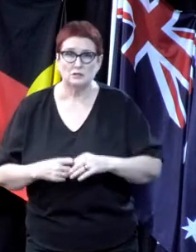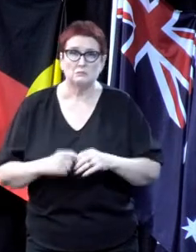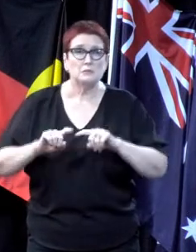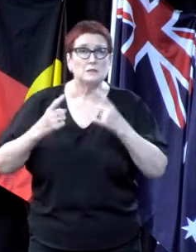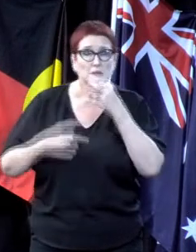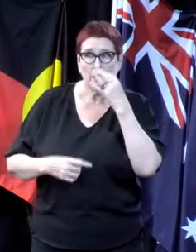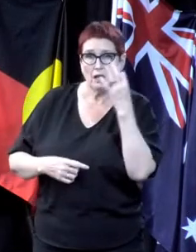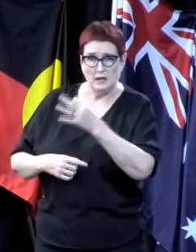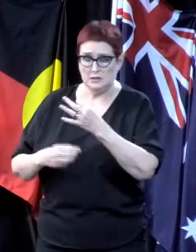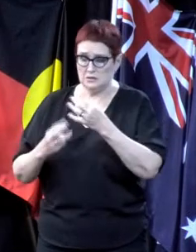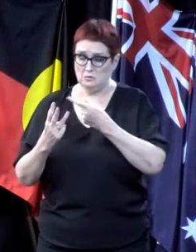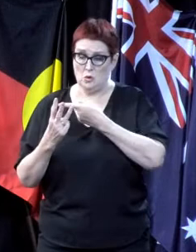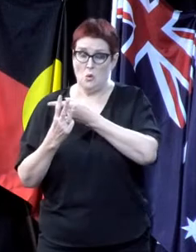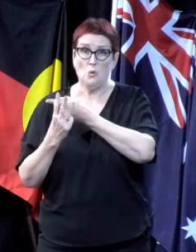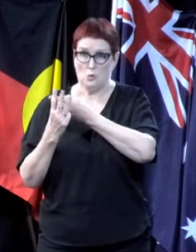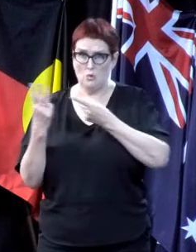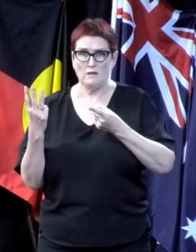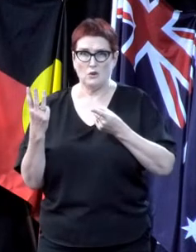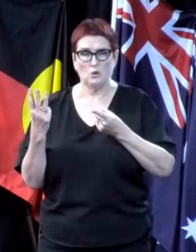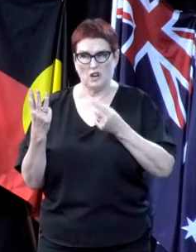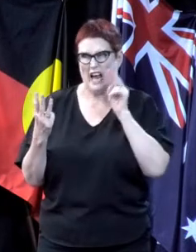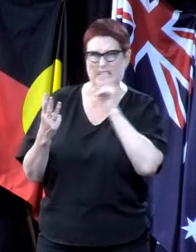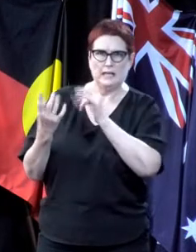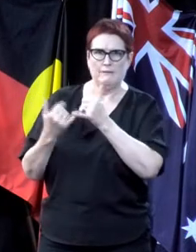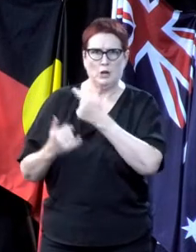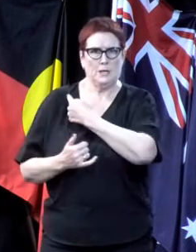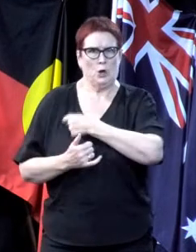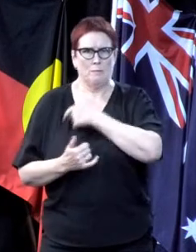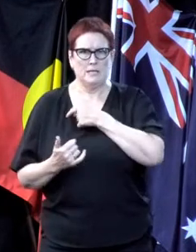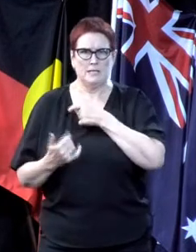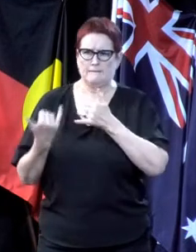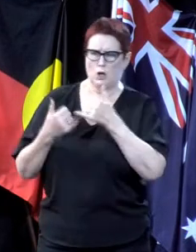You are each, obviously, very dedicated and very successful in what you've been doing.